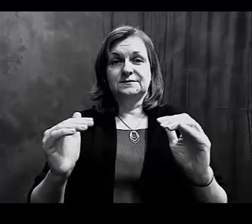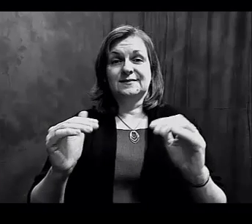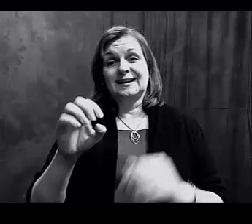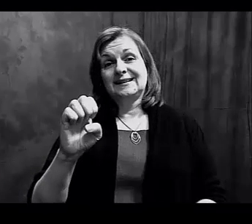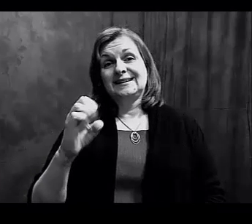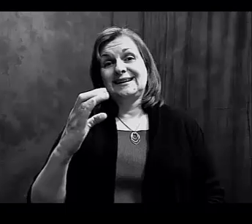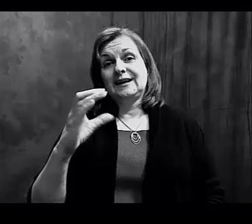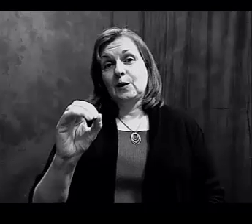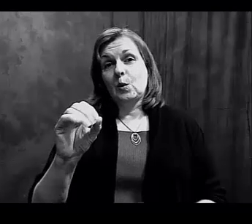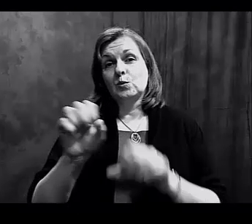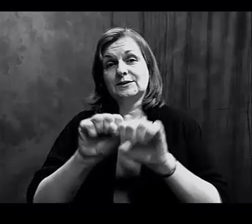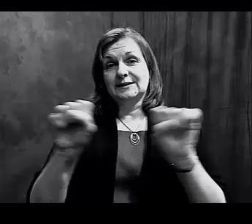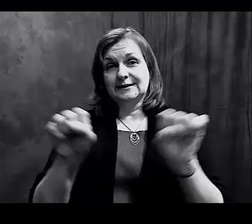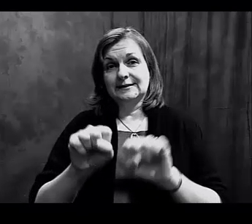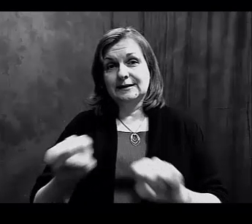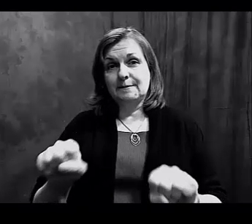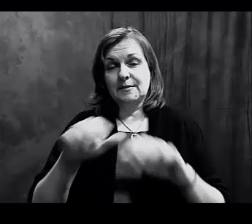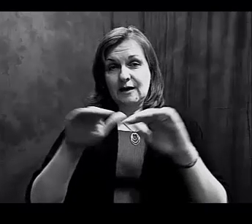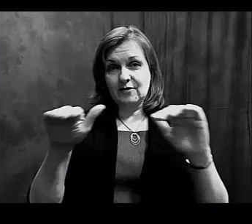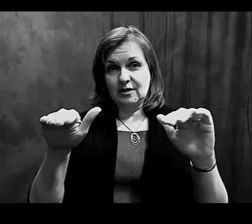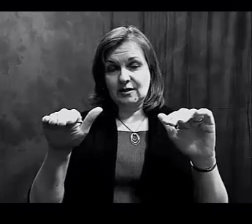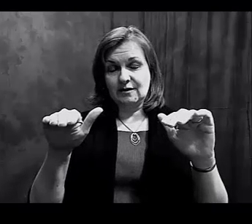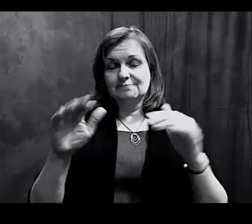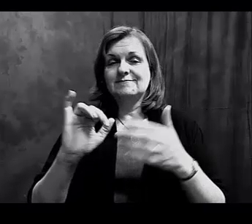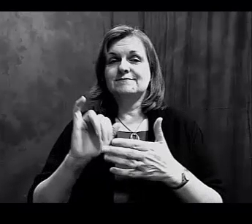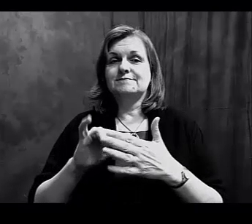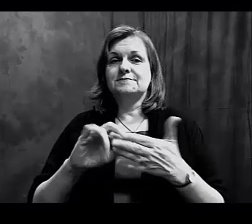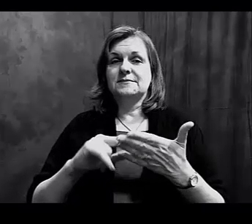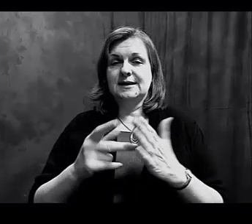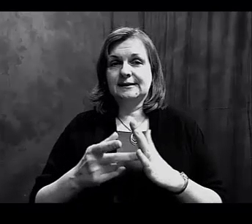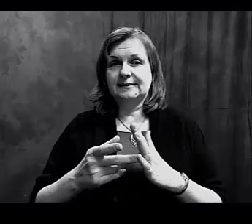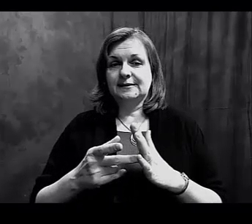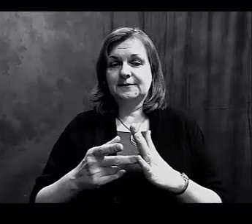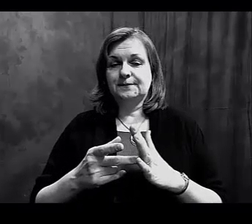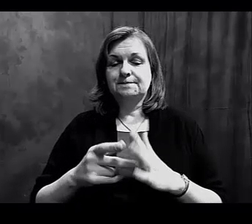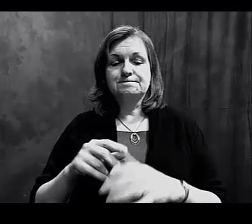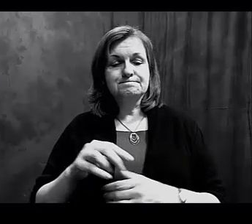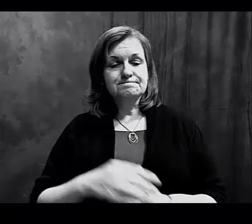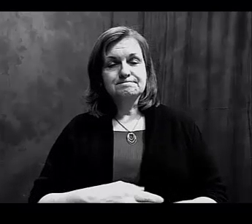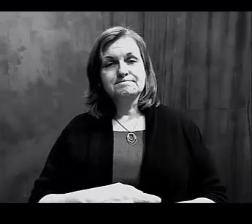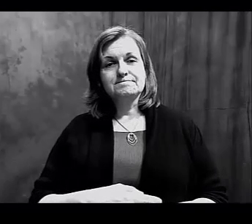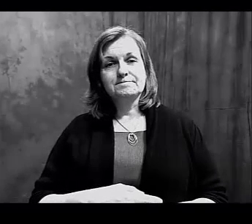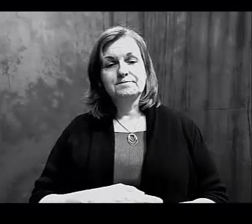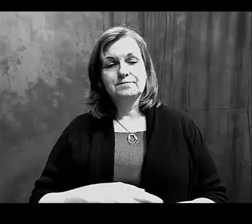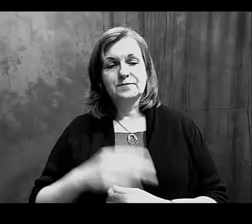if we add ecosystems -- if we talk about an ecosystem level -- so that is